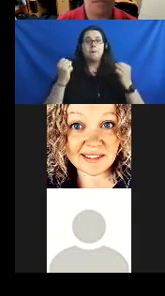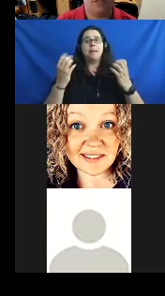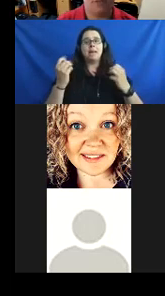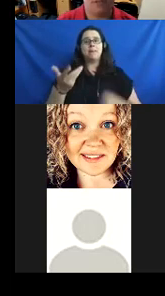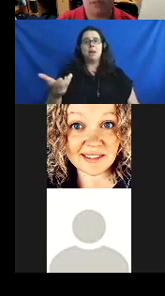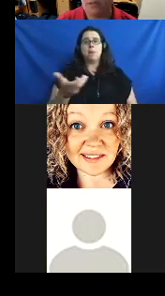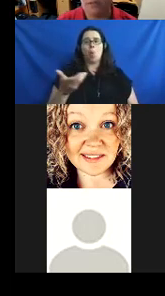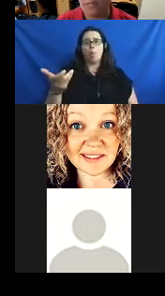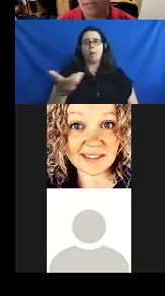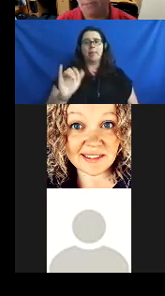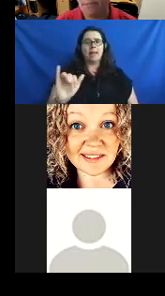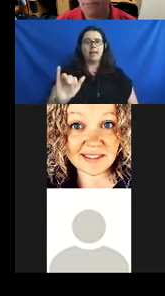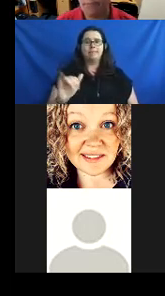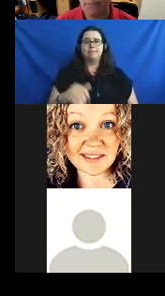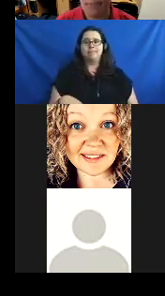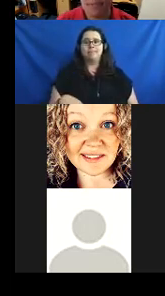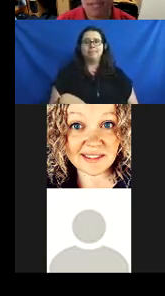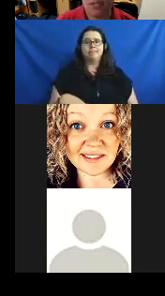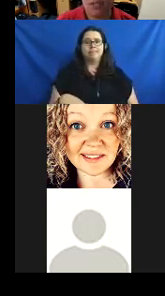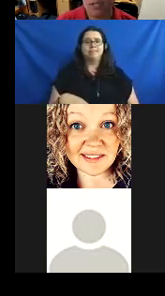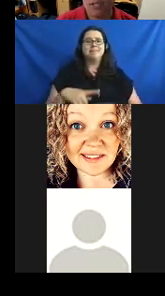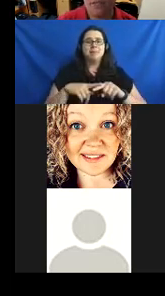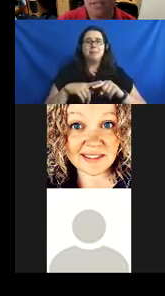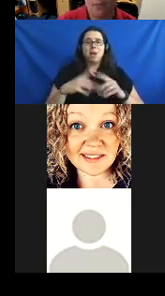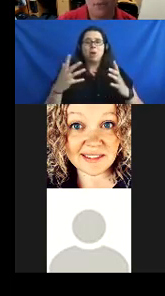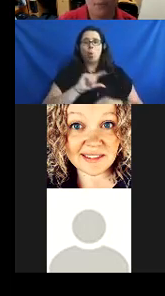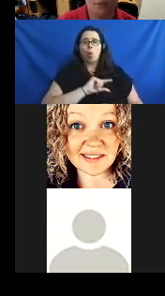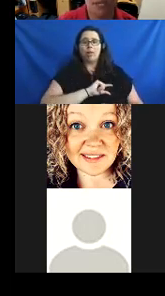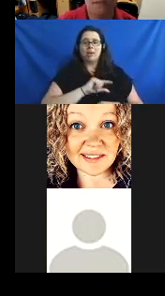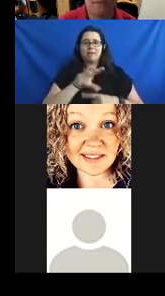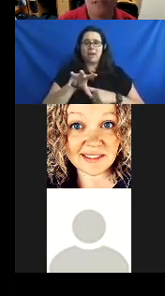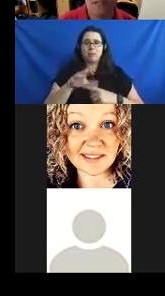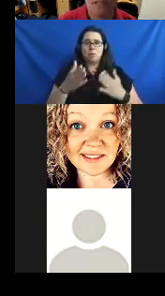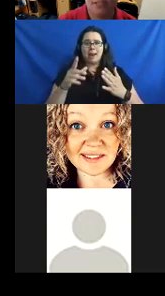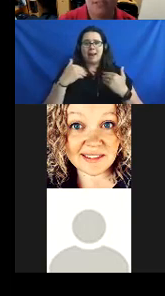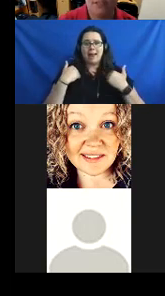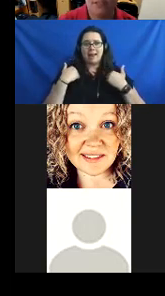ON THE QUALITY OF THE CAMERA, YOU MIGHT HAVE, YOU KNOW,